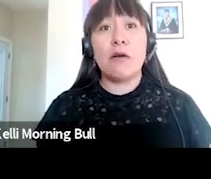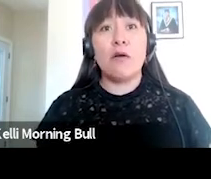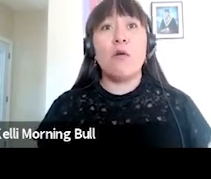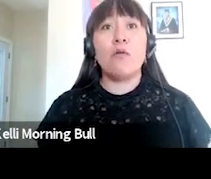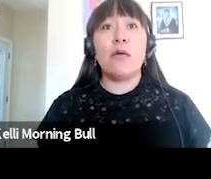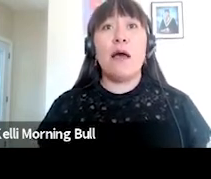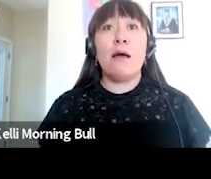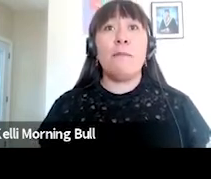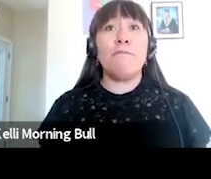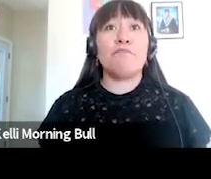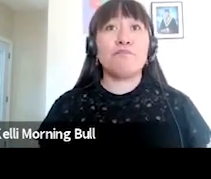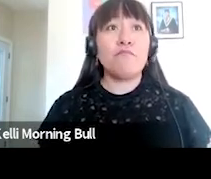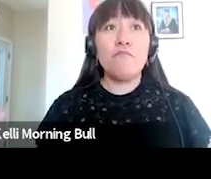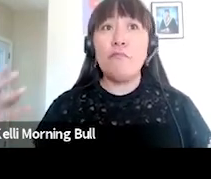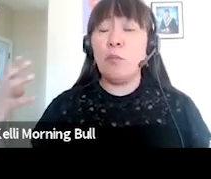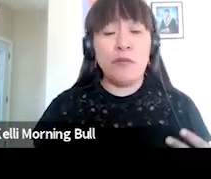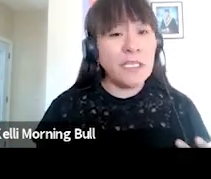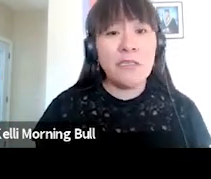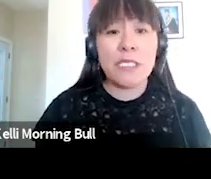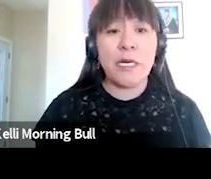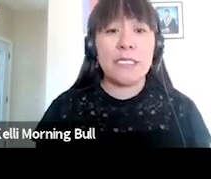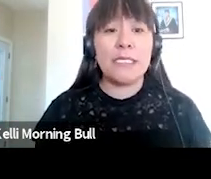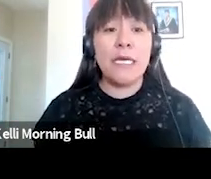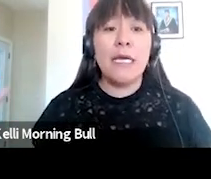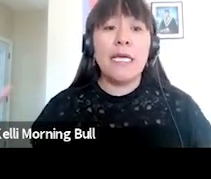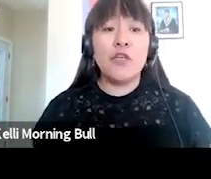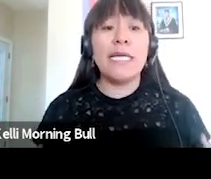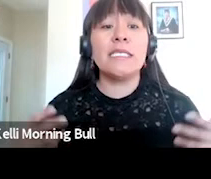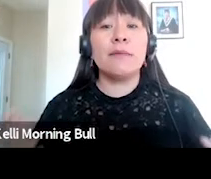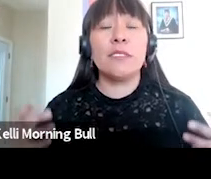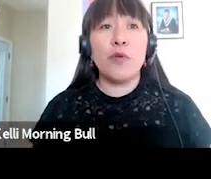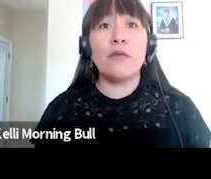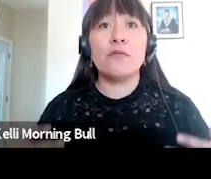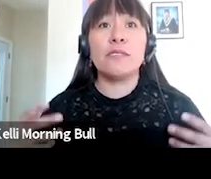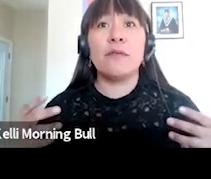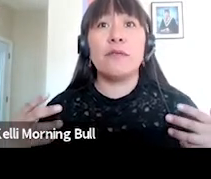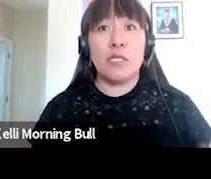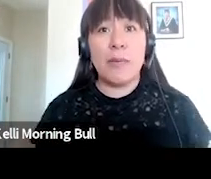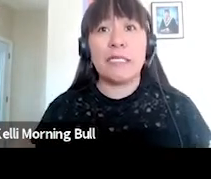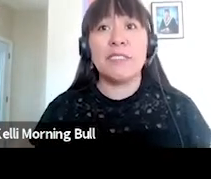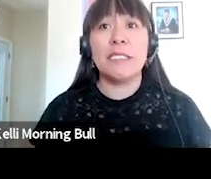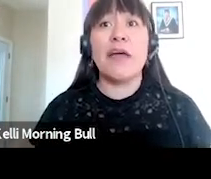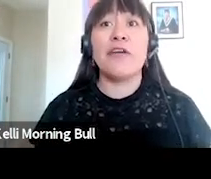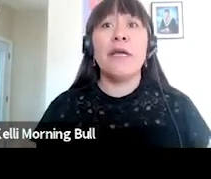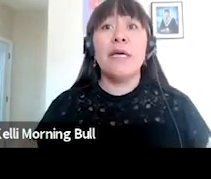our own professional experiences and tried to bring those perspectives together